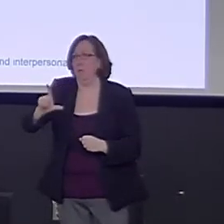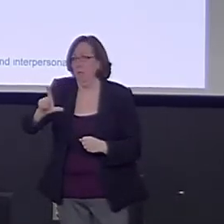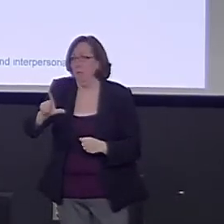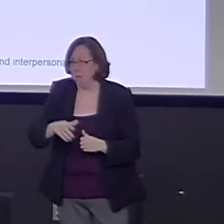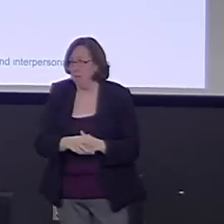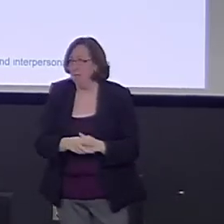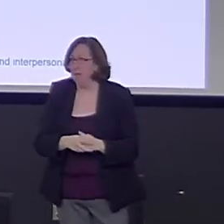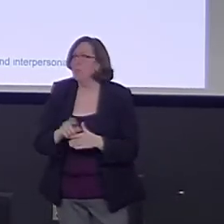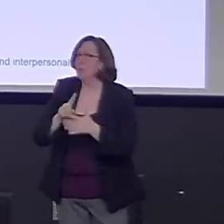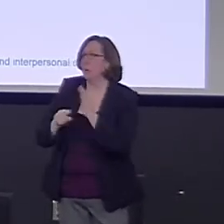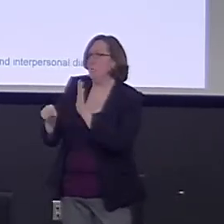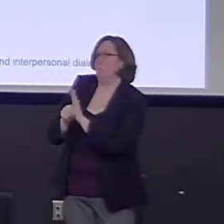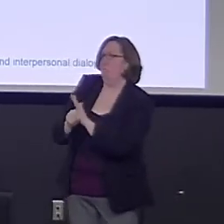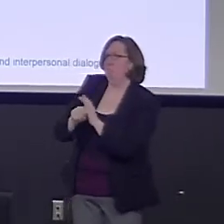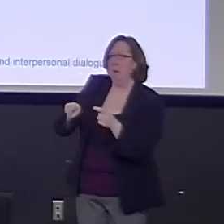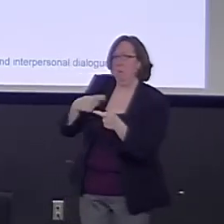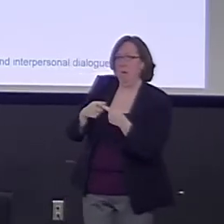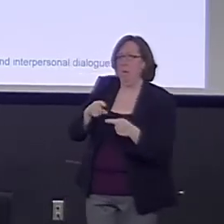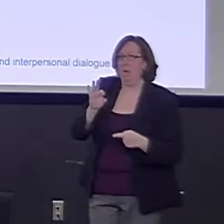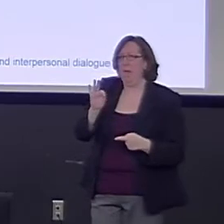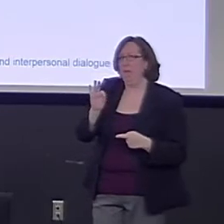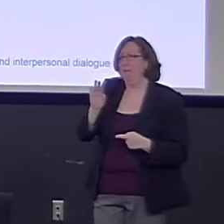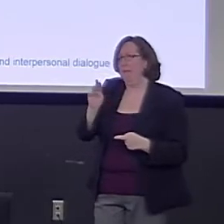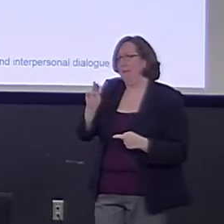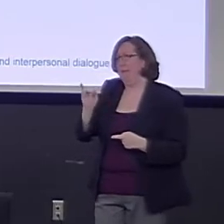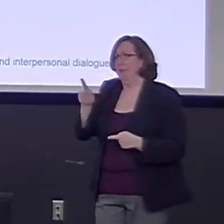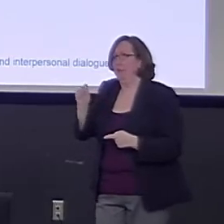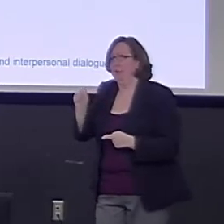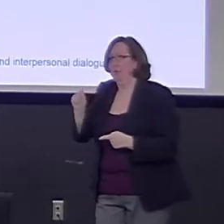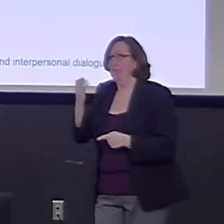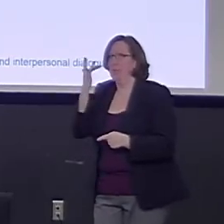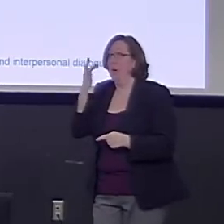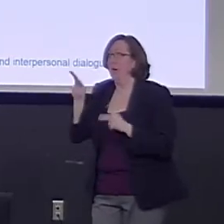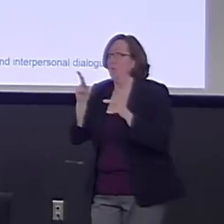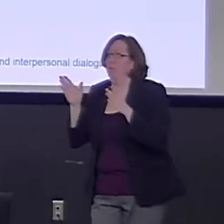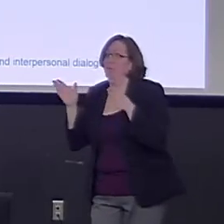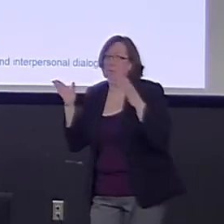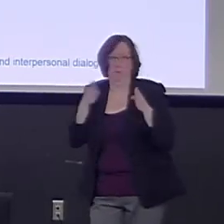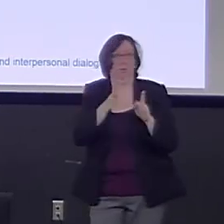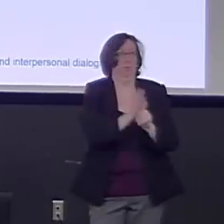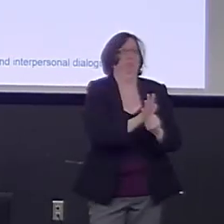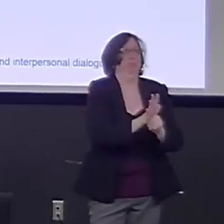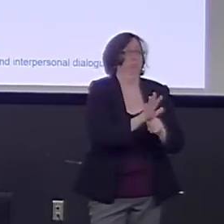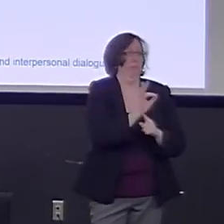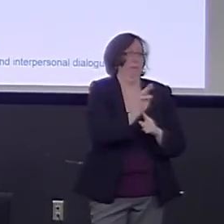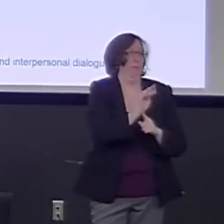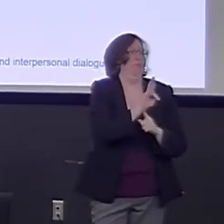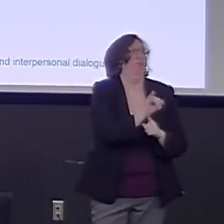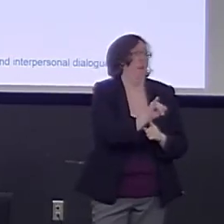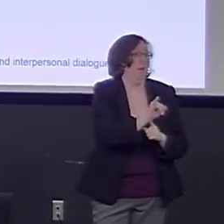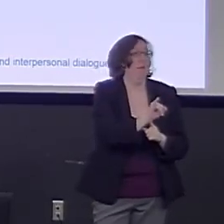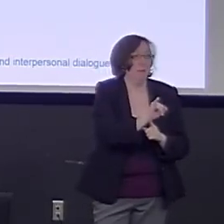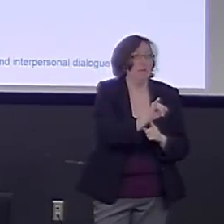of getting the images at all really limited the technology in favor of functional magnetic resonance imaging.